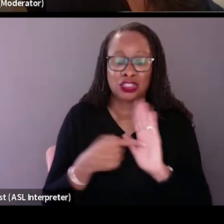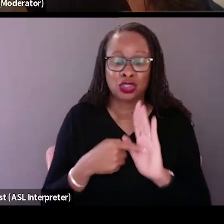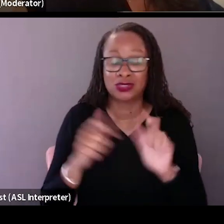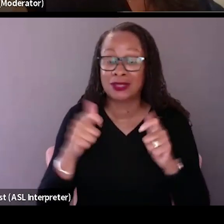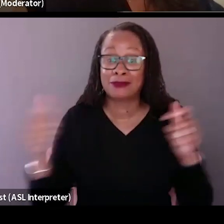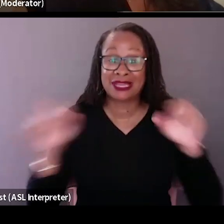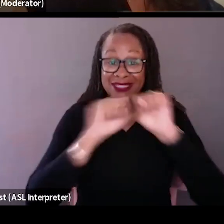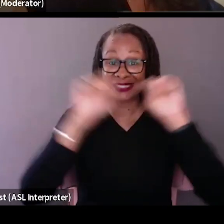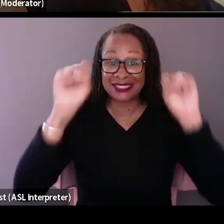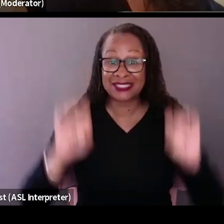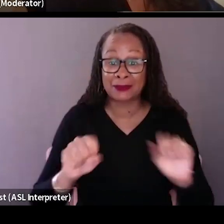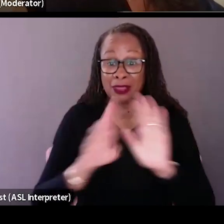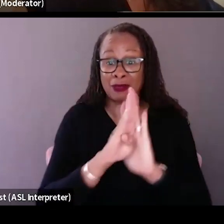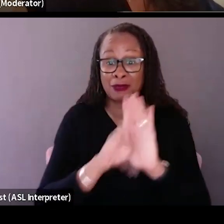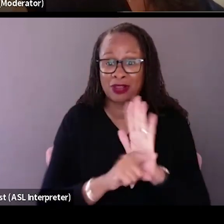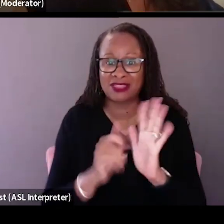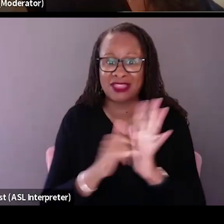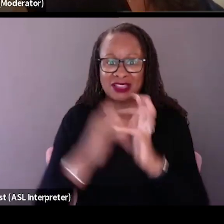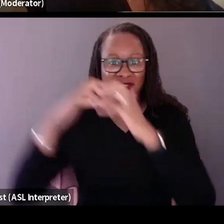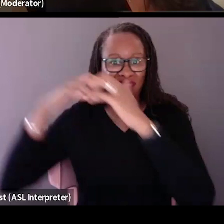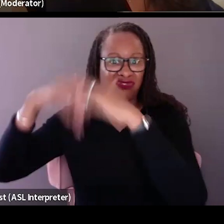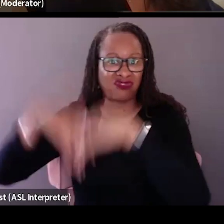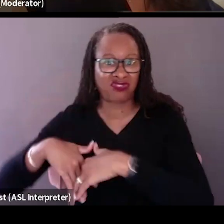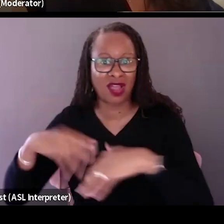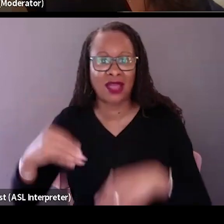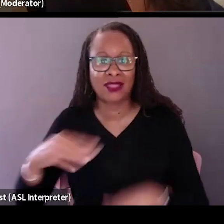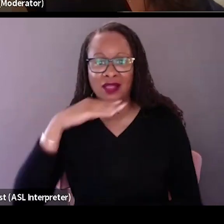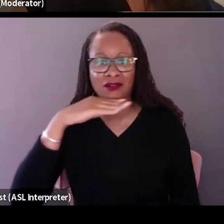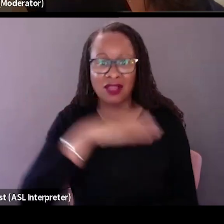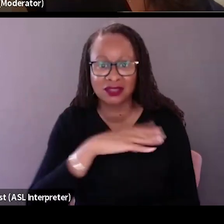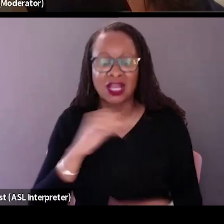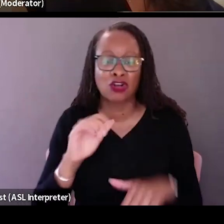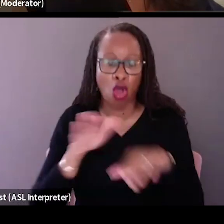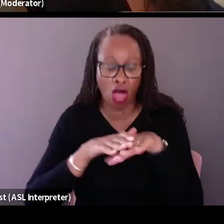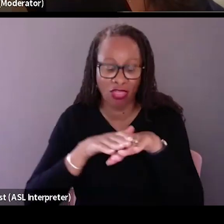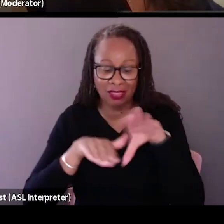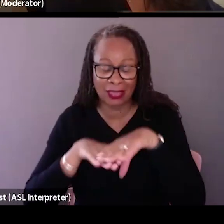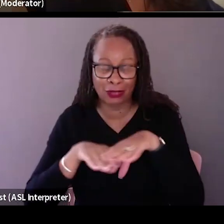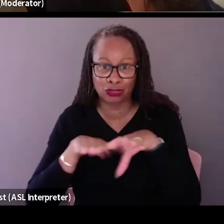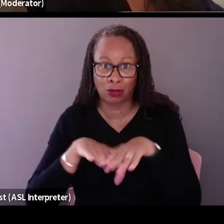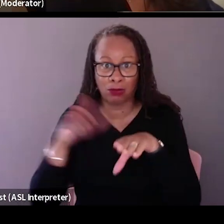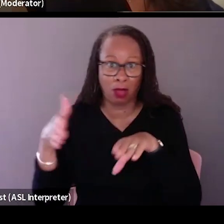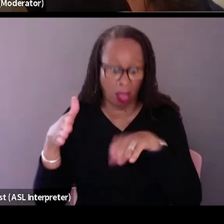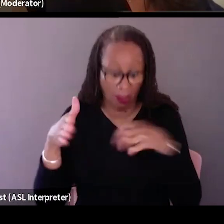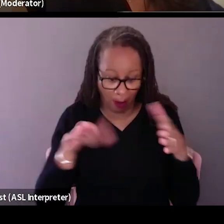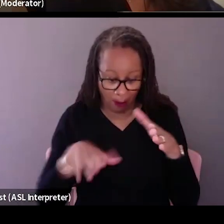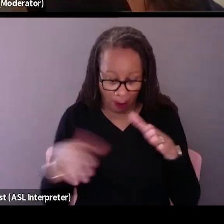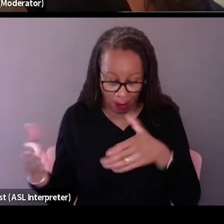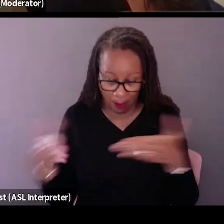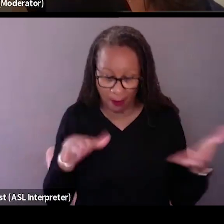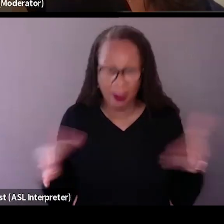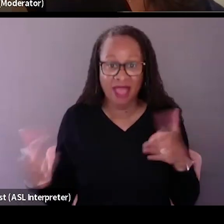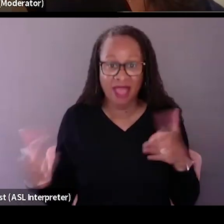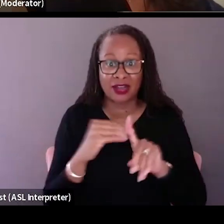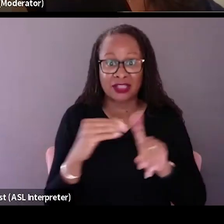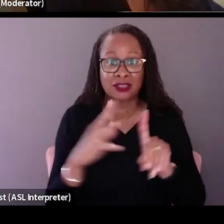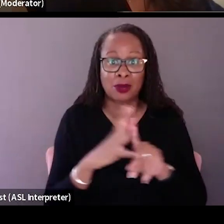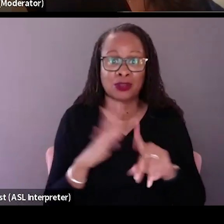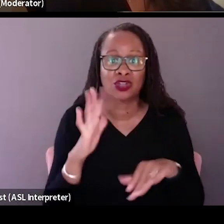that is crumbling and the corruption and all the layers, you know, within that are just touchpoints at the end of the day.